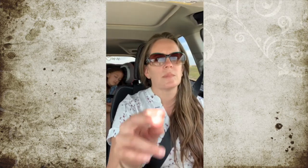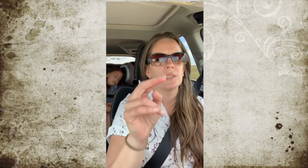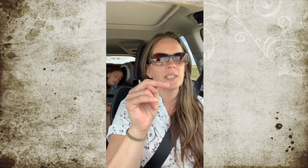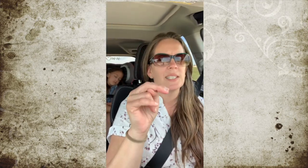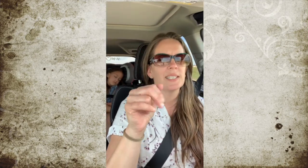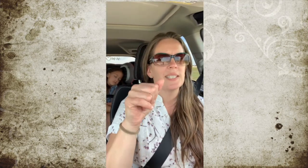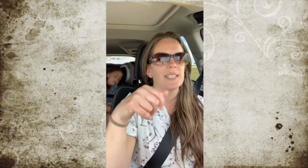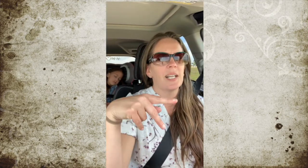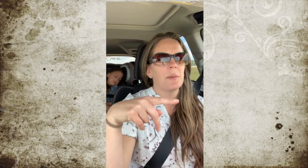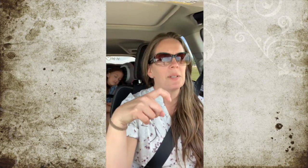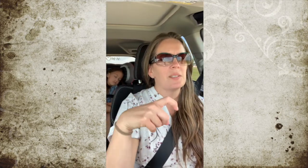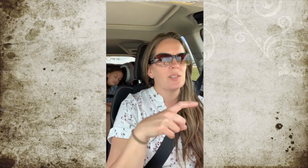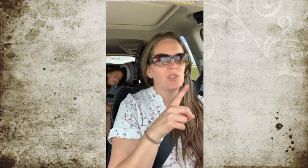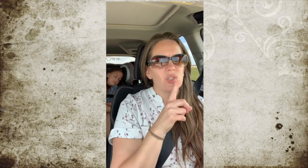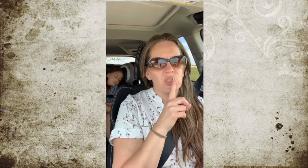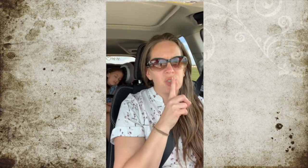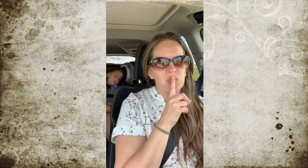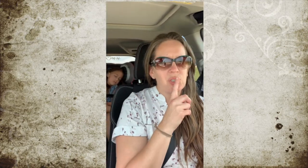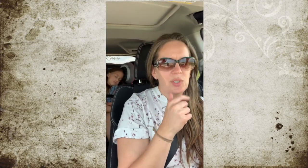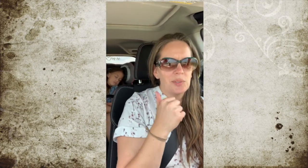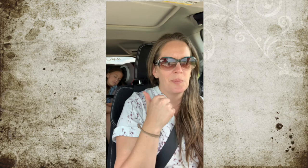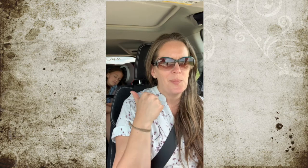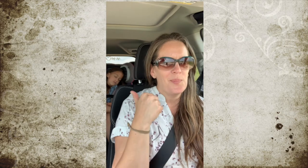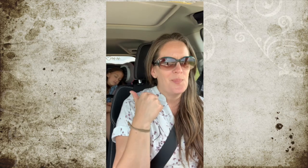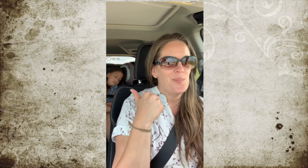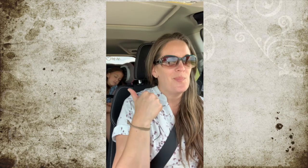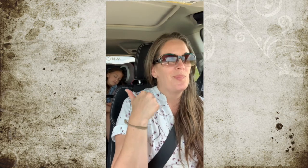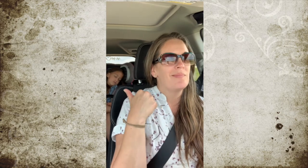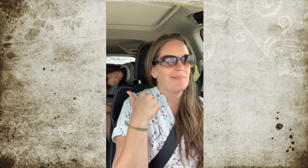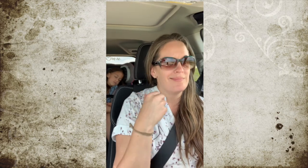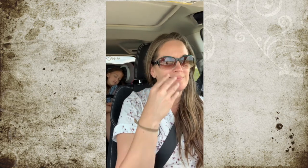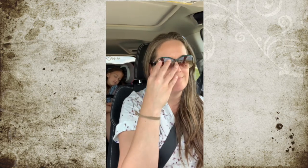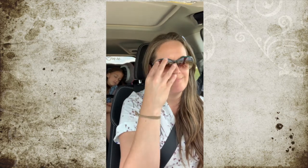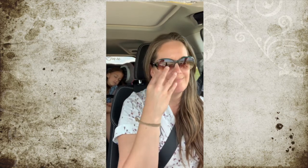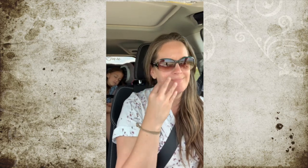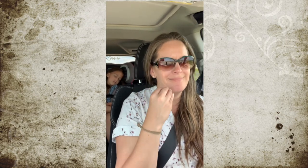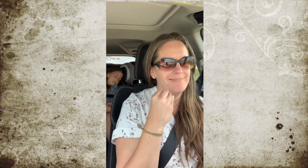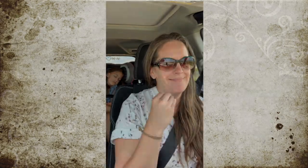Nap time, shush, Ember is sleeping.